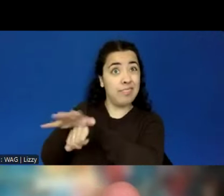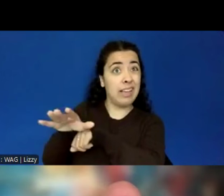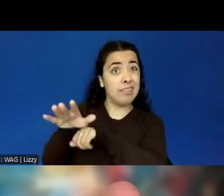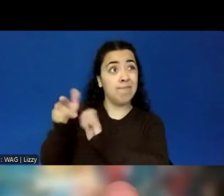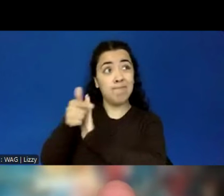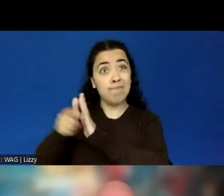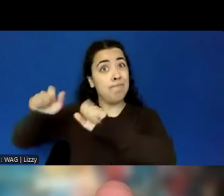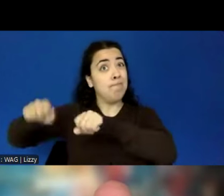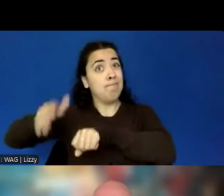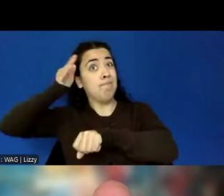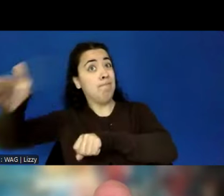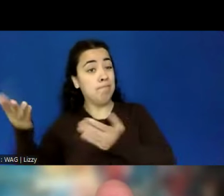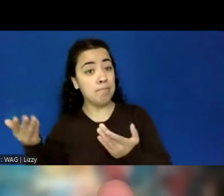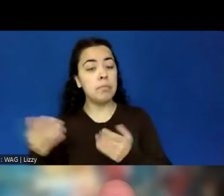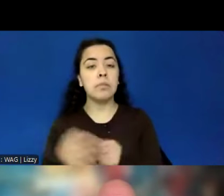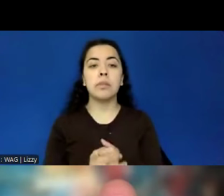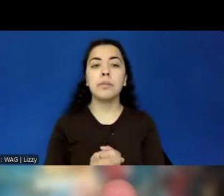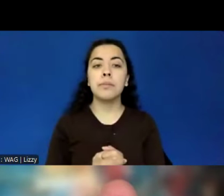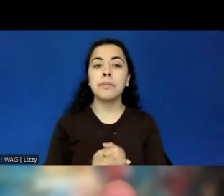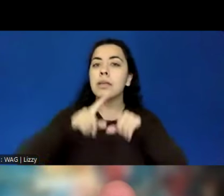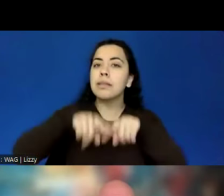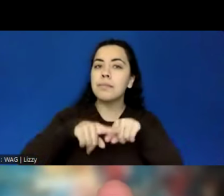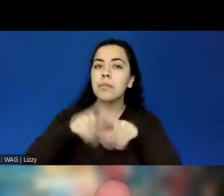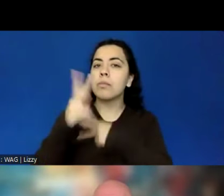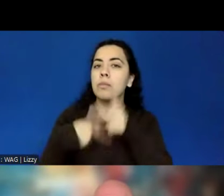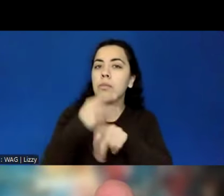And depending on what kind of accessibility work is being done, it can be very difficult